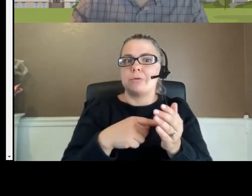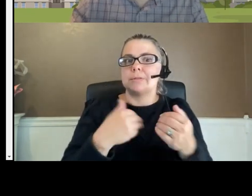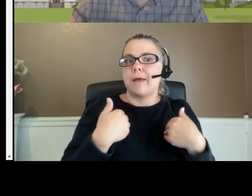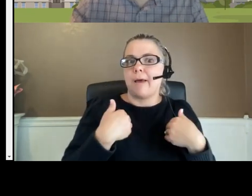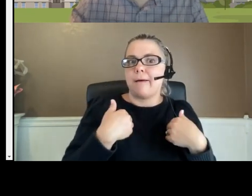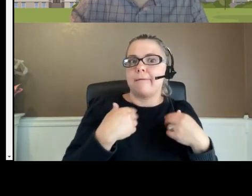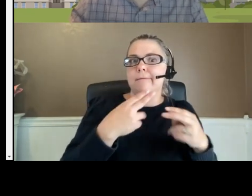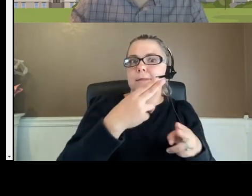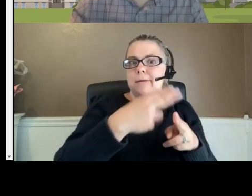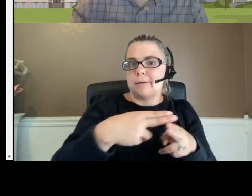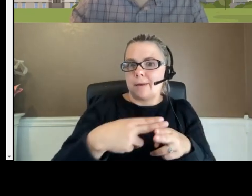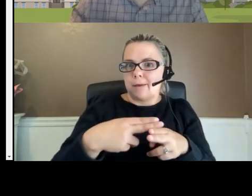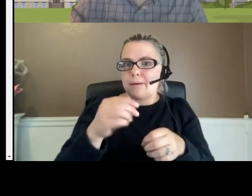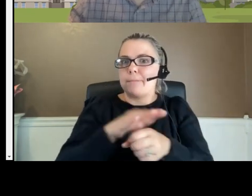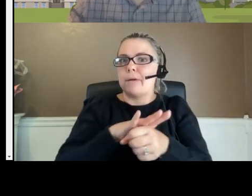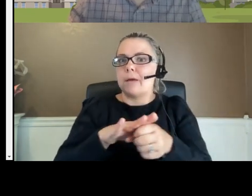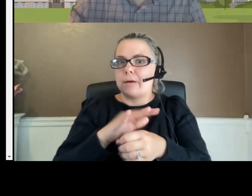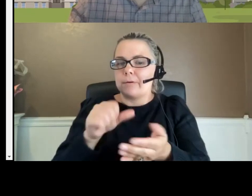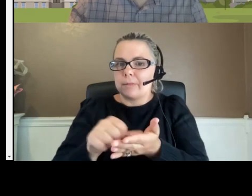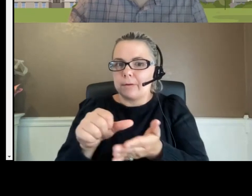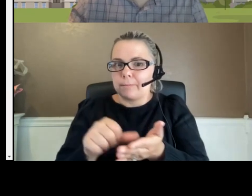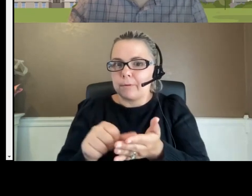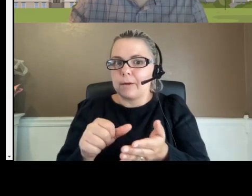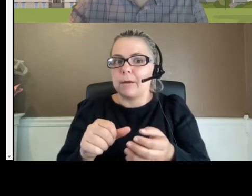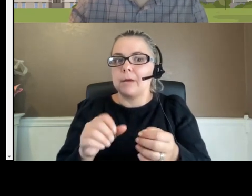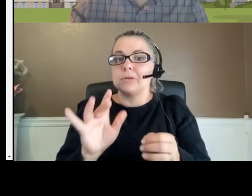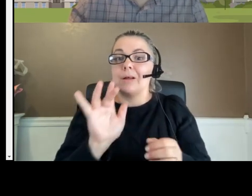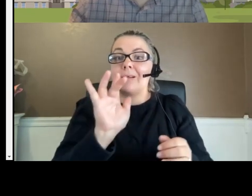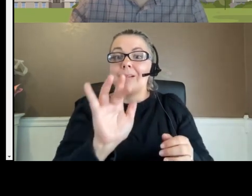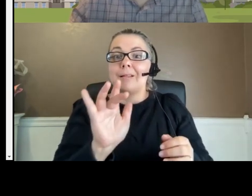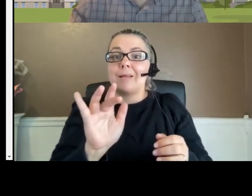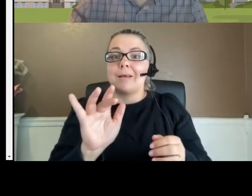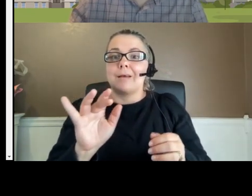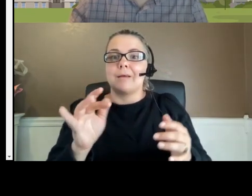these do if I click on something in the sidebar, it will highlight that in the main window and it